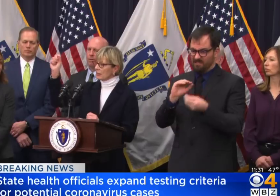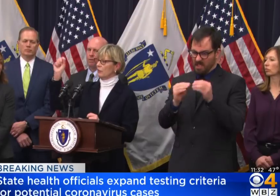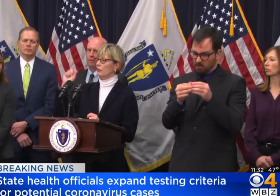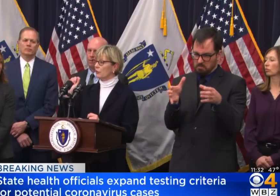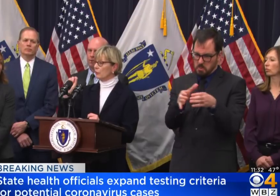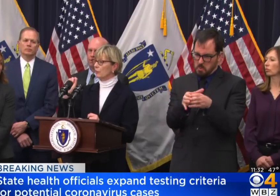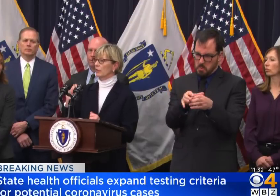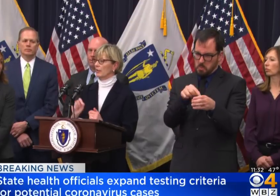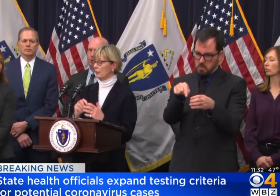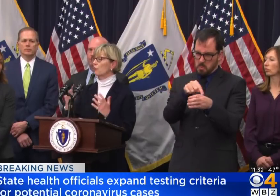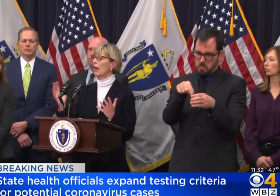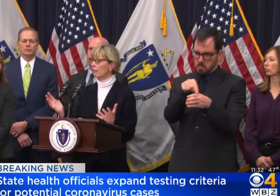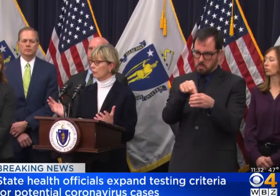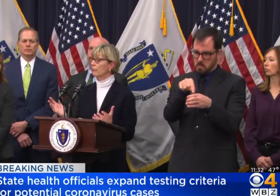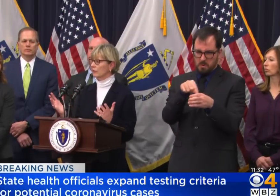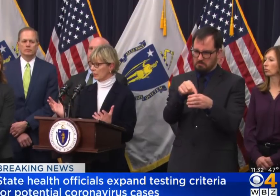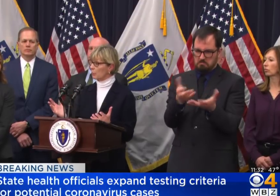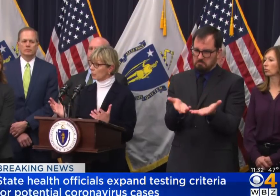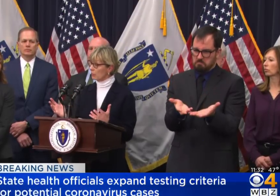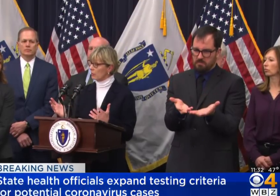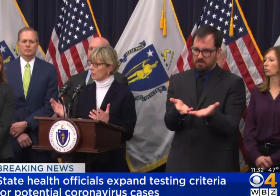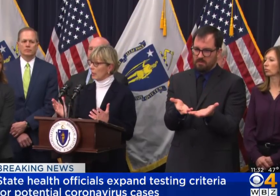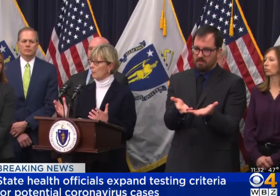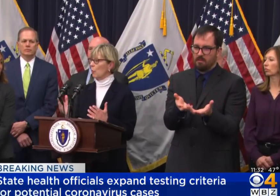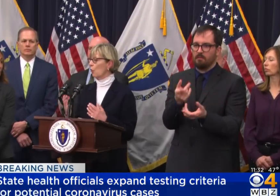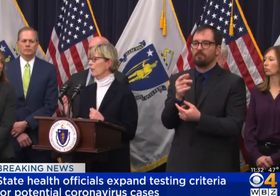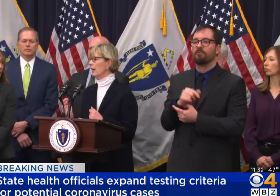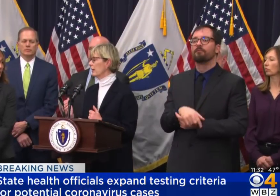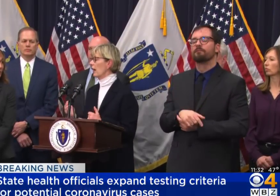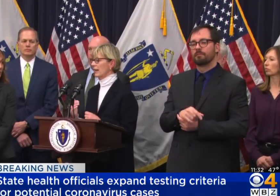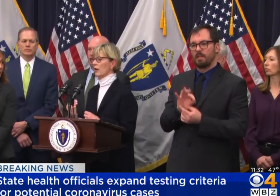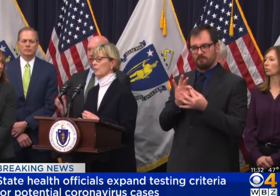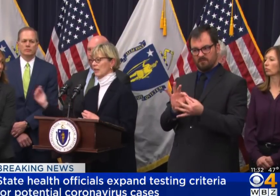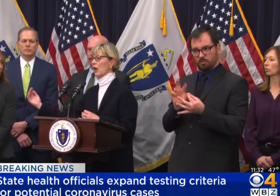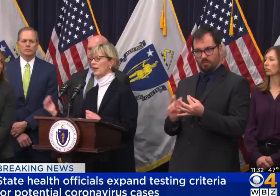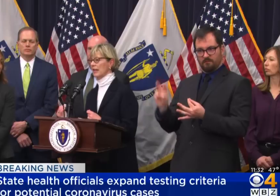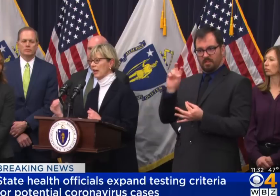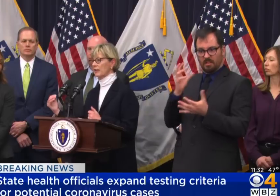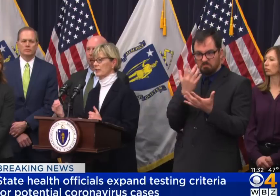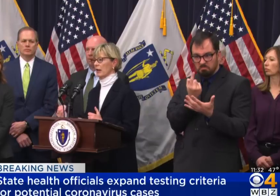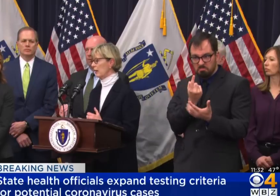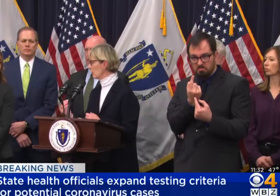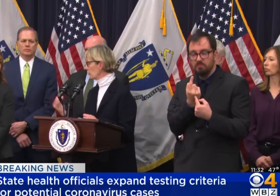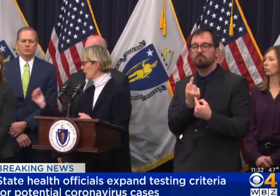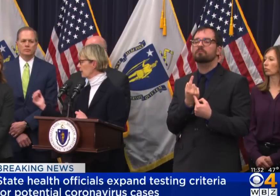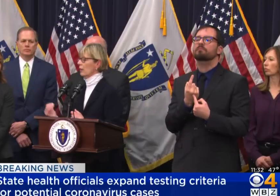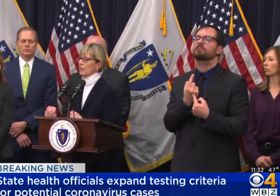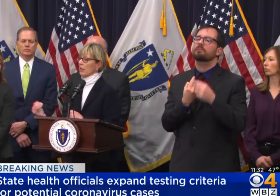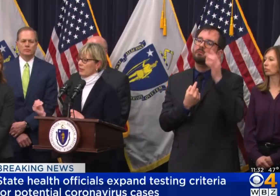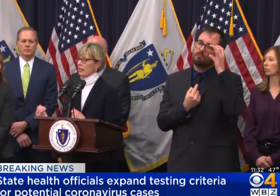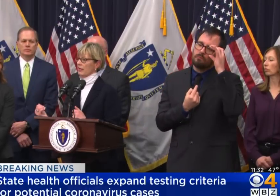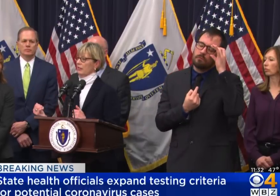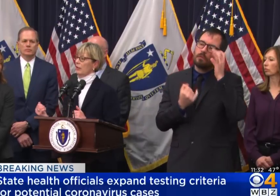WERE HOSPITALIZED. YOU QUALIFIED IS REALLY HOW NARROW IT WAS. YOU HAD TO BE SYMPTOMATIC,